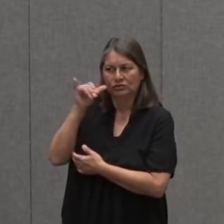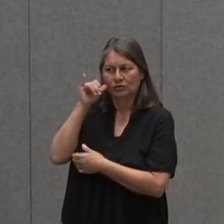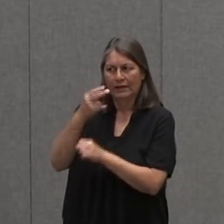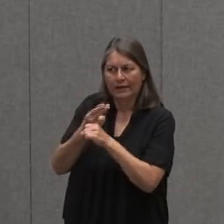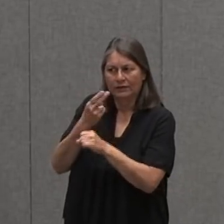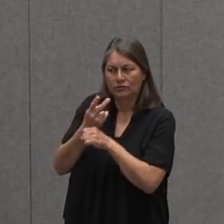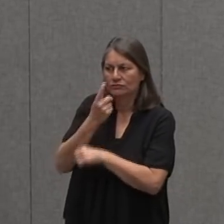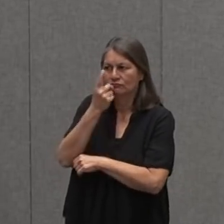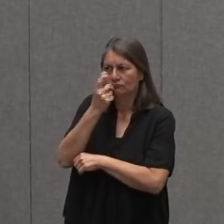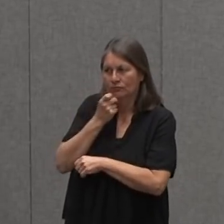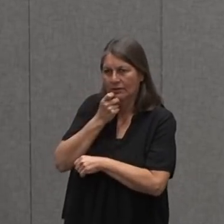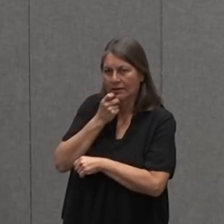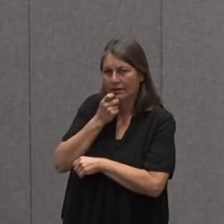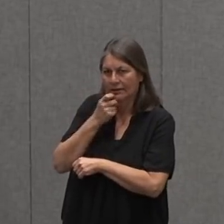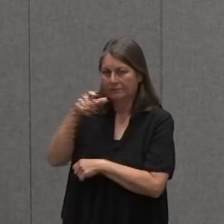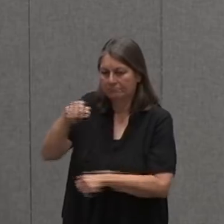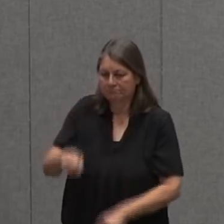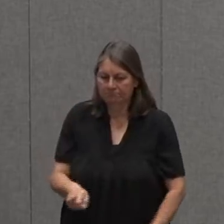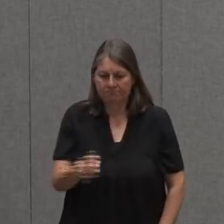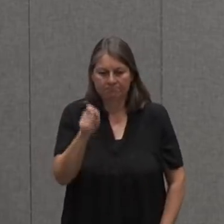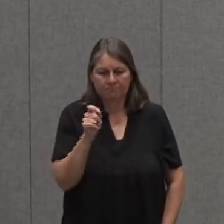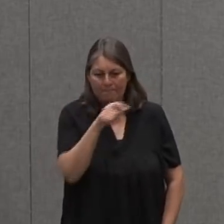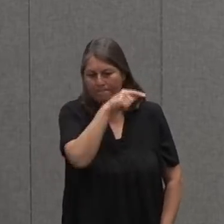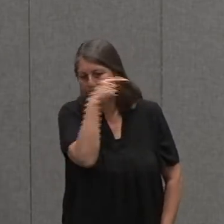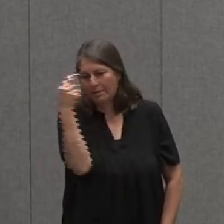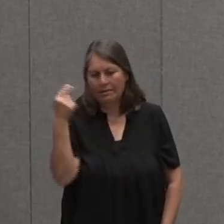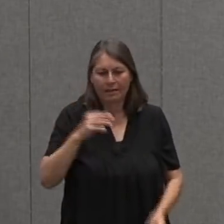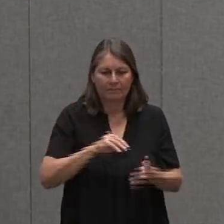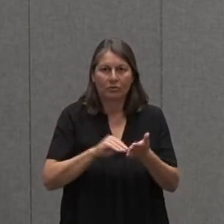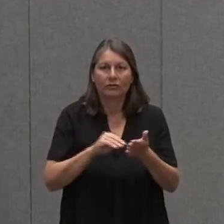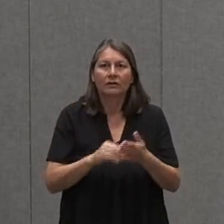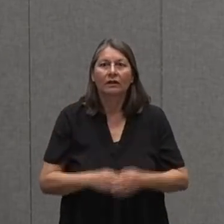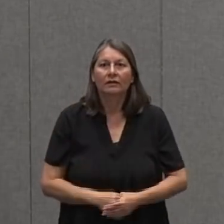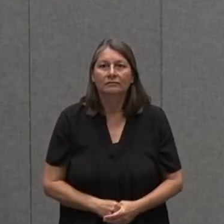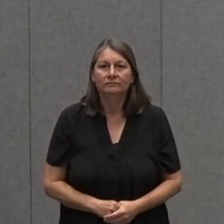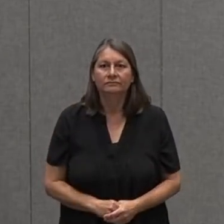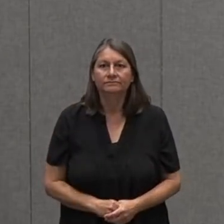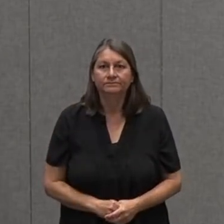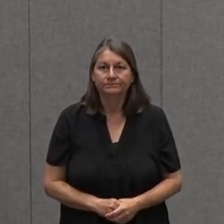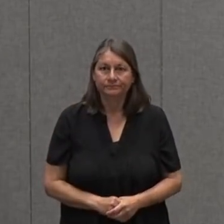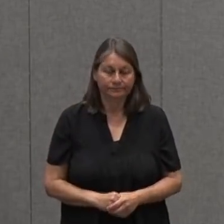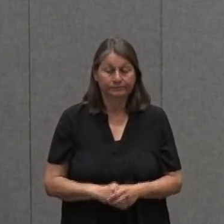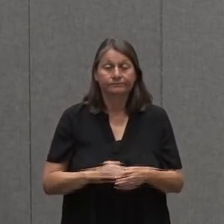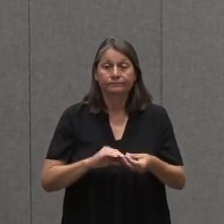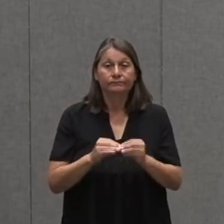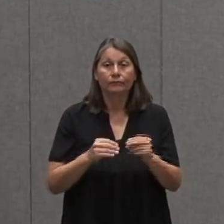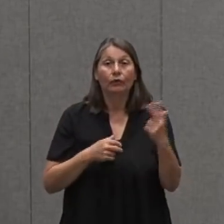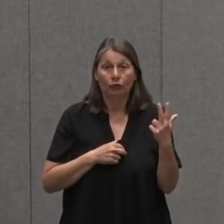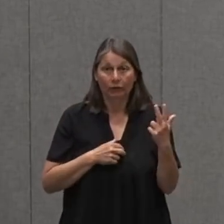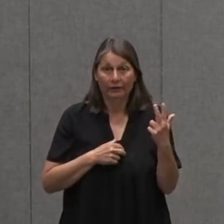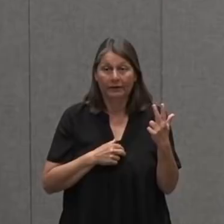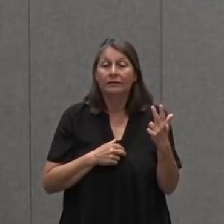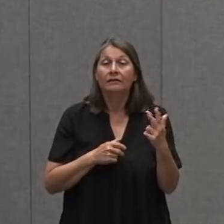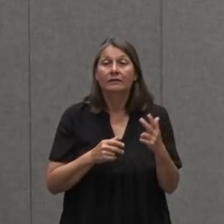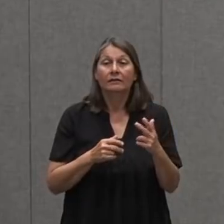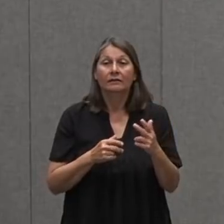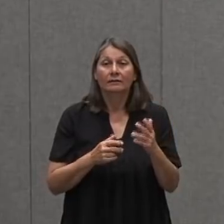I think I'm just gonna use a nice thick black one. So we talked about technology and you could have different types of technology.